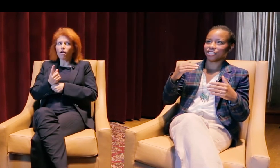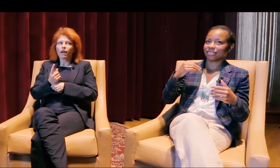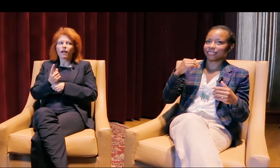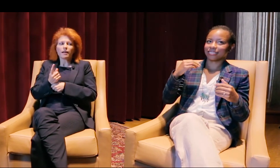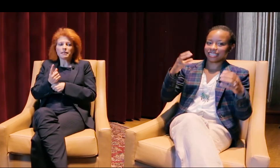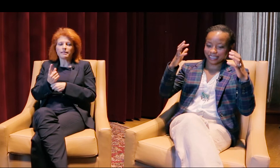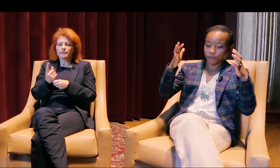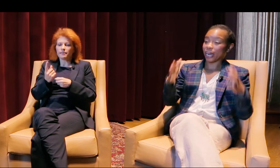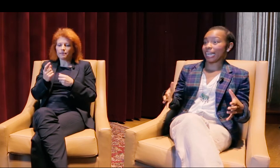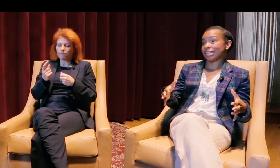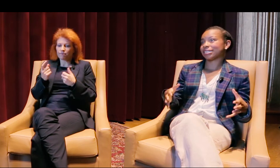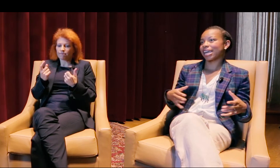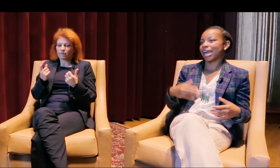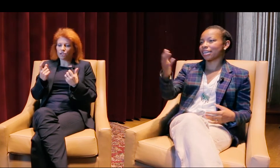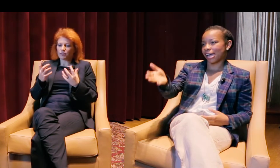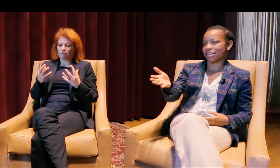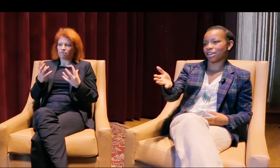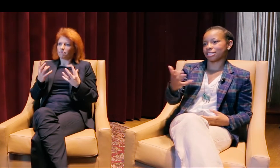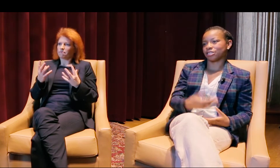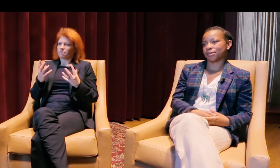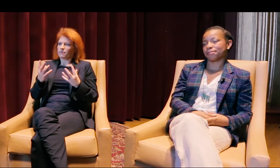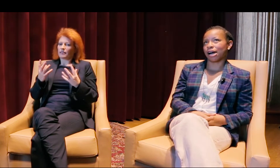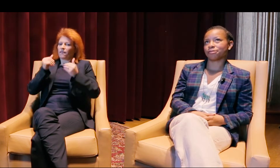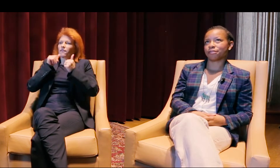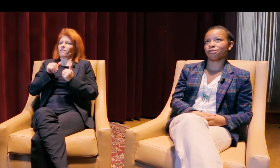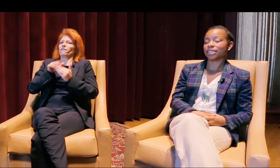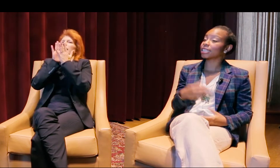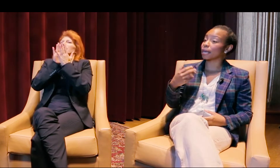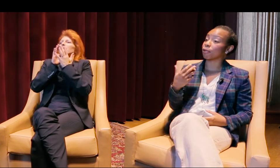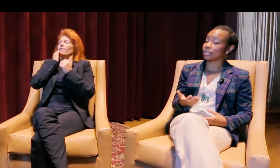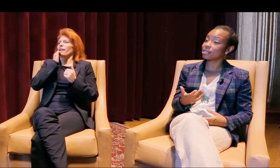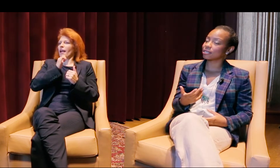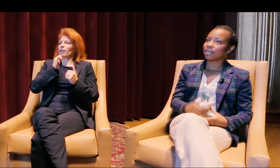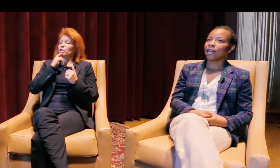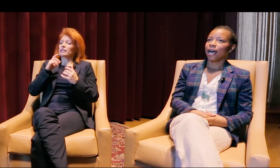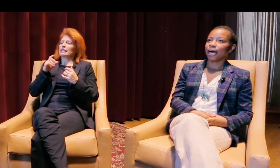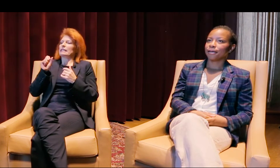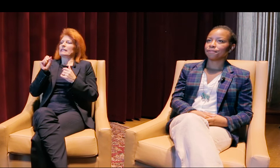as just what it is and I talked a little bit before about staying present.